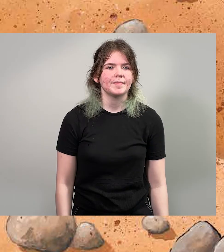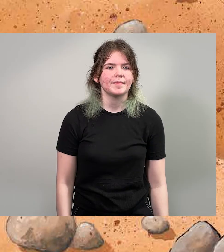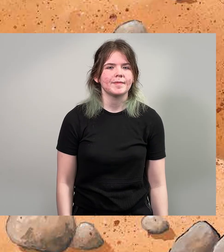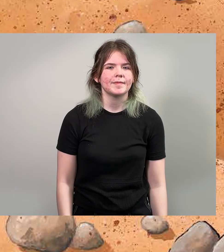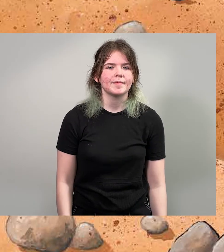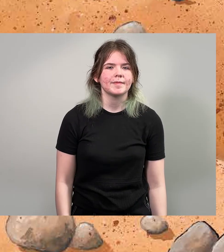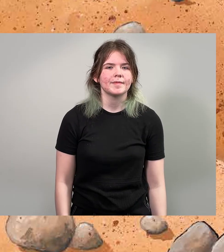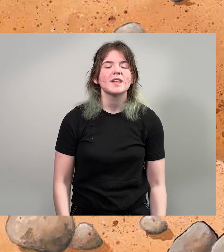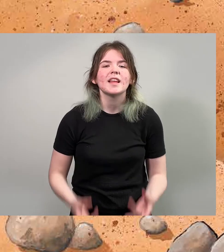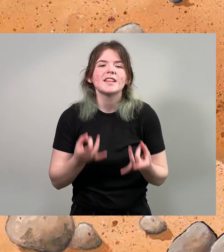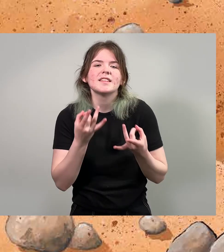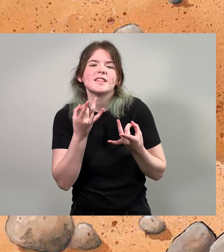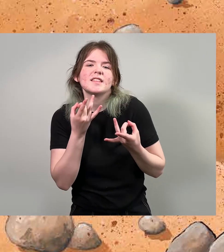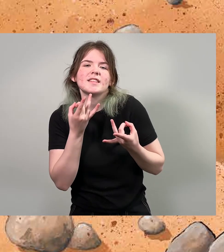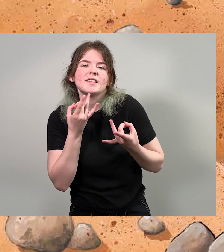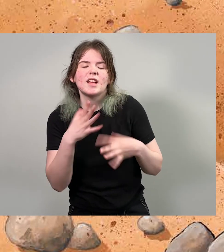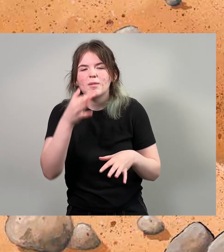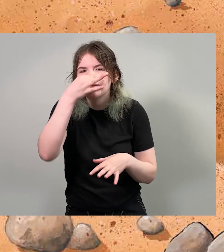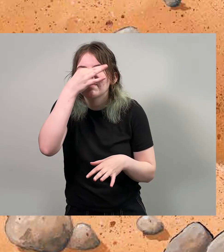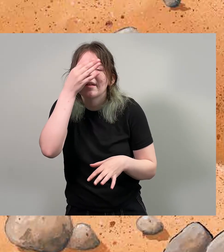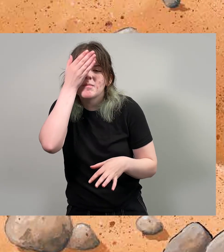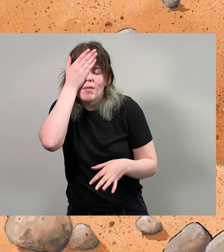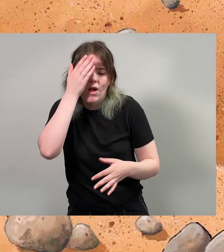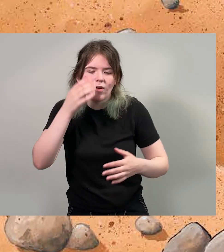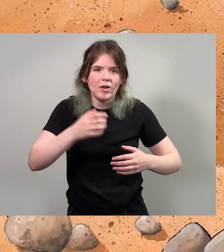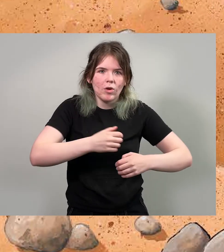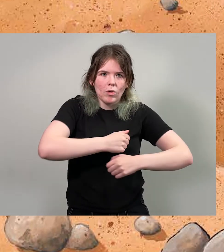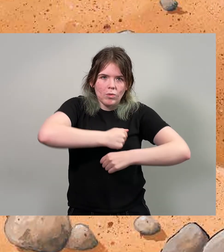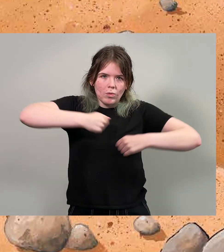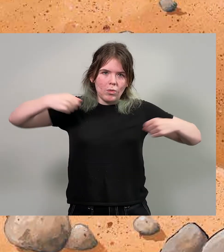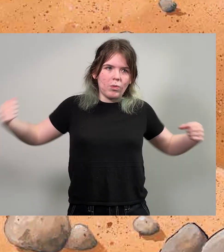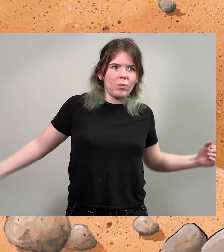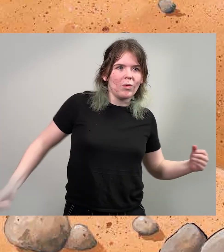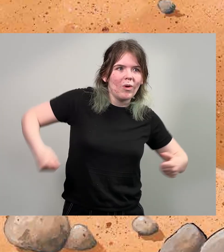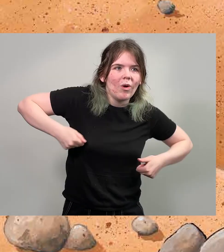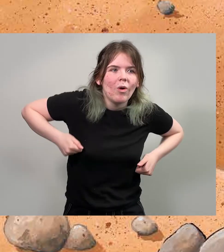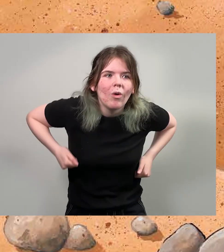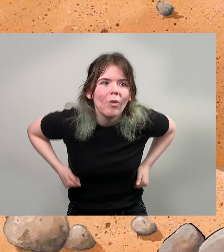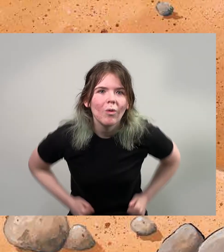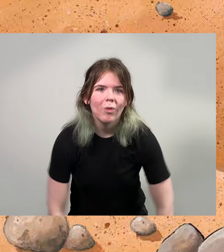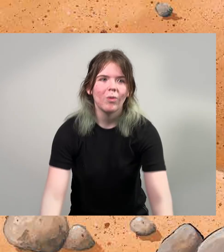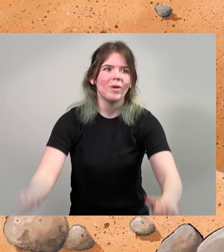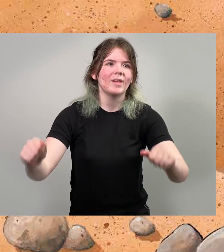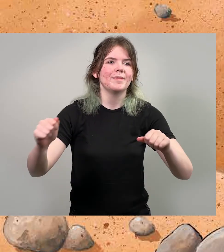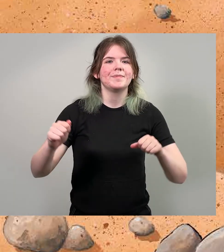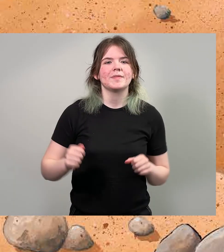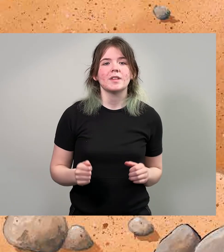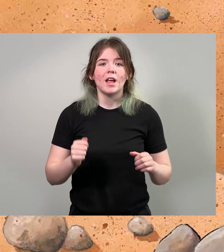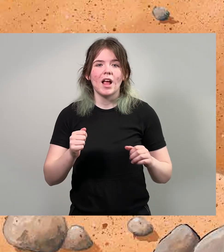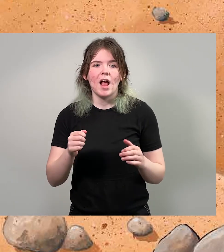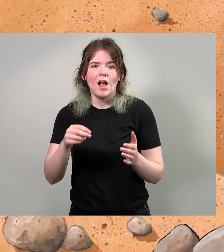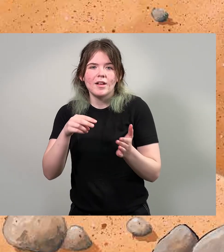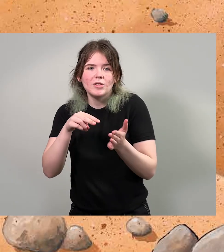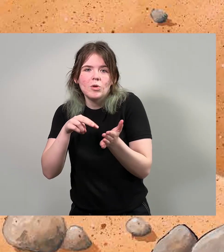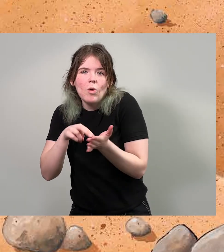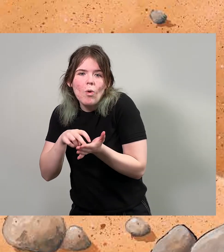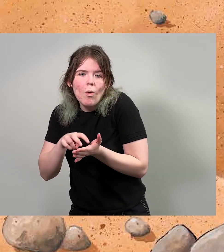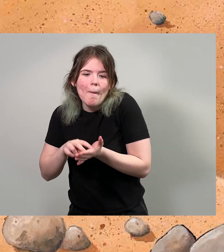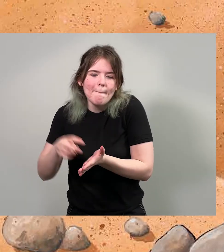The terrible horrible smelly pirate stripped down to his terrible horrible smelly pirate underwear and took a running leap into the water.